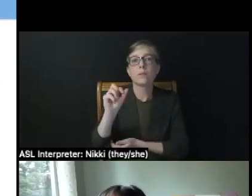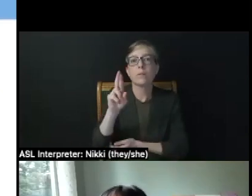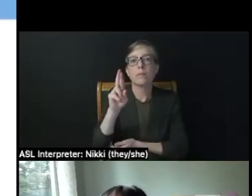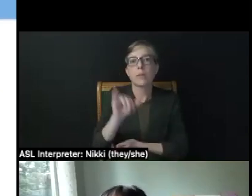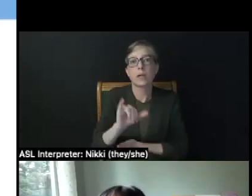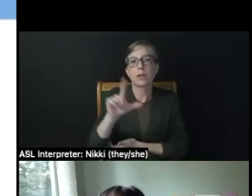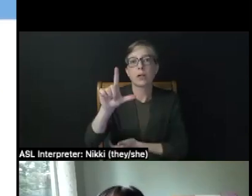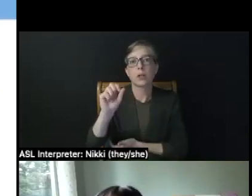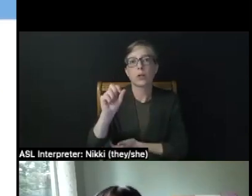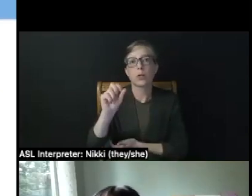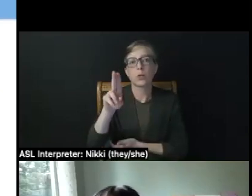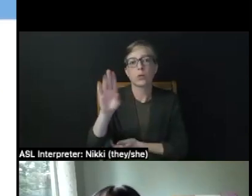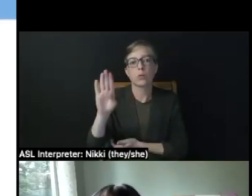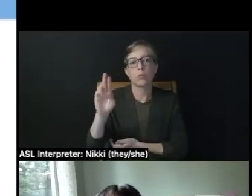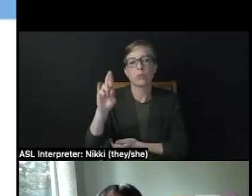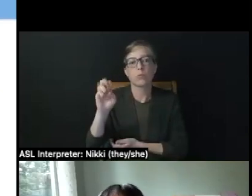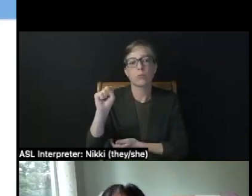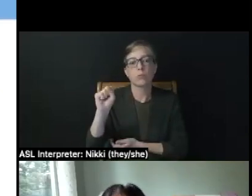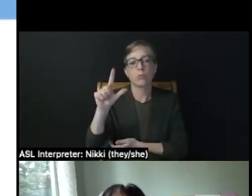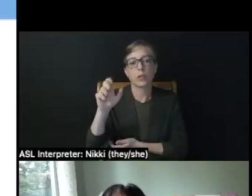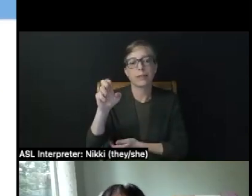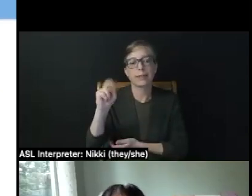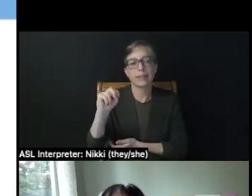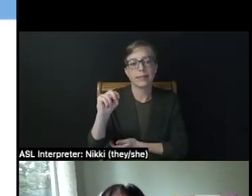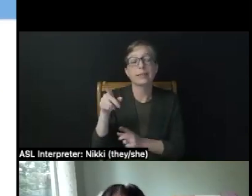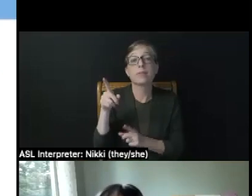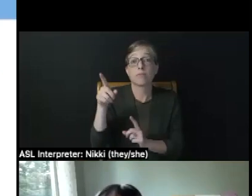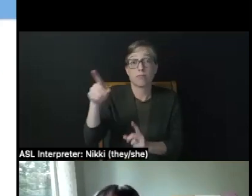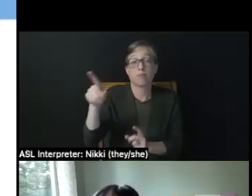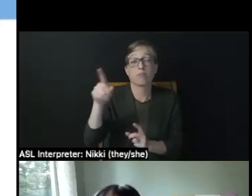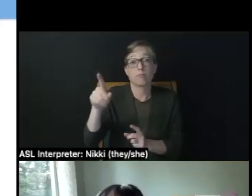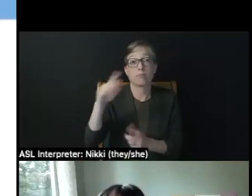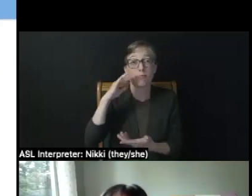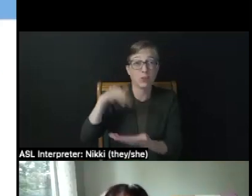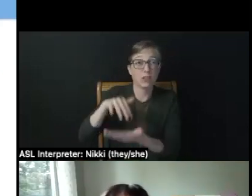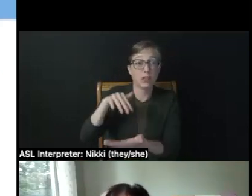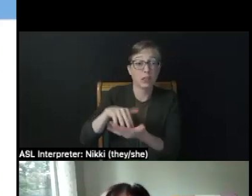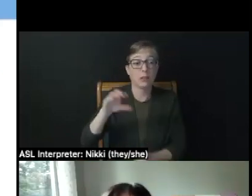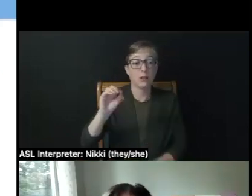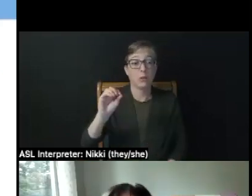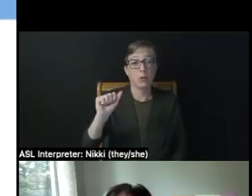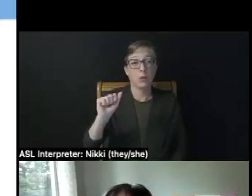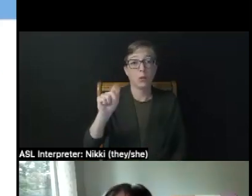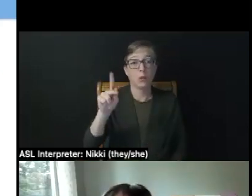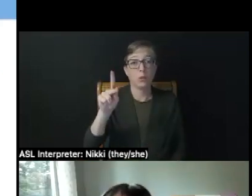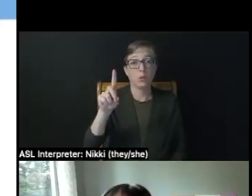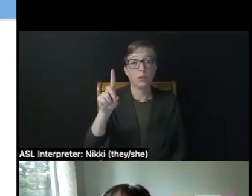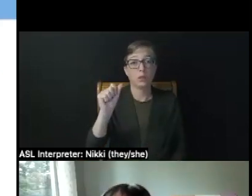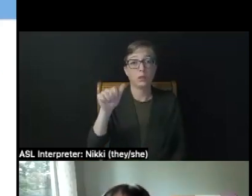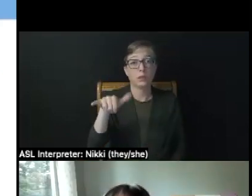which is an innovative pilot project in Oakland, California where the county utilized